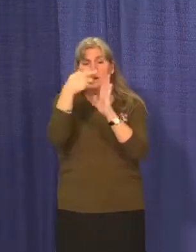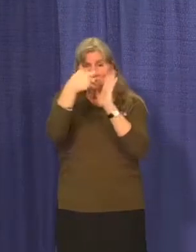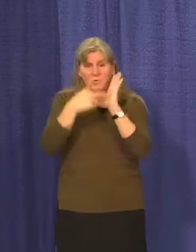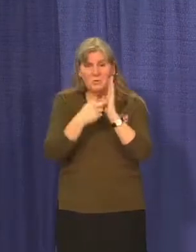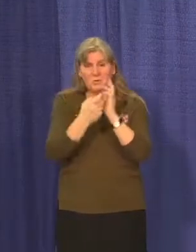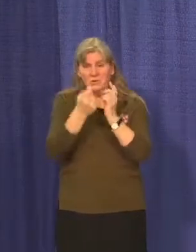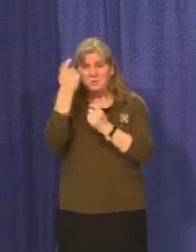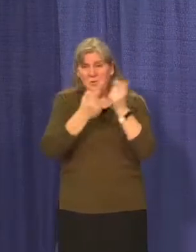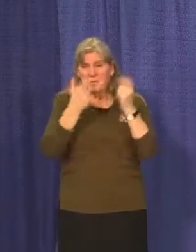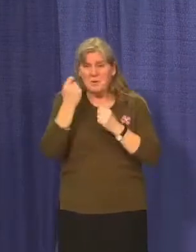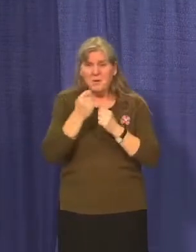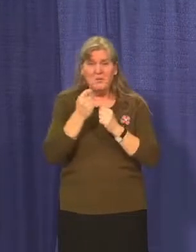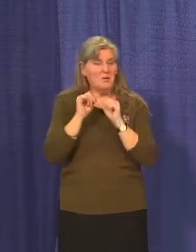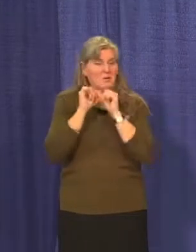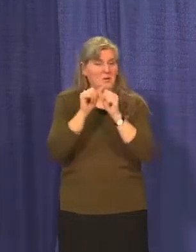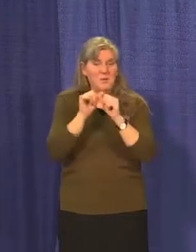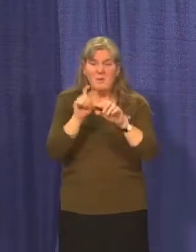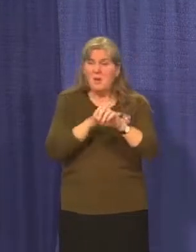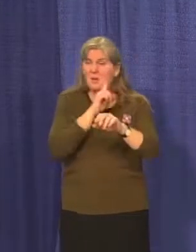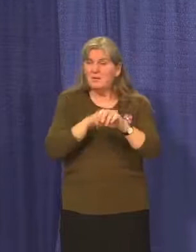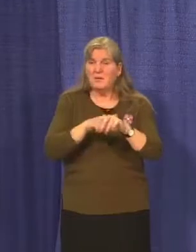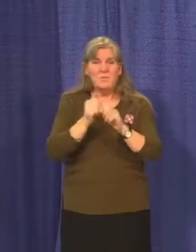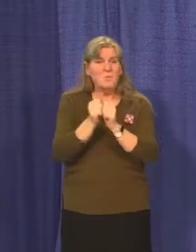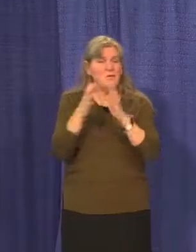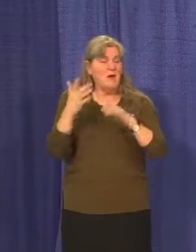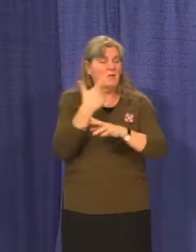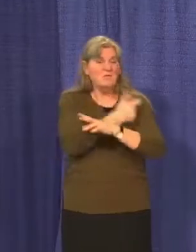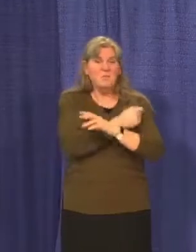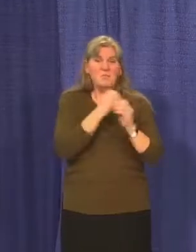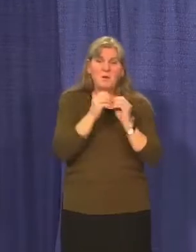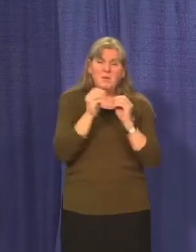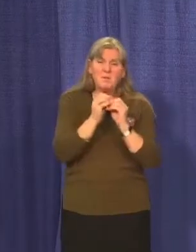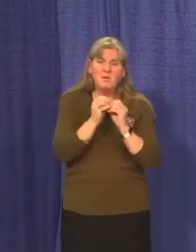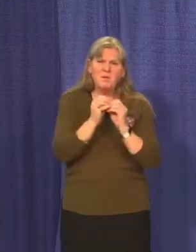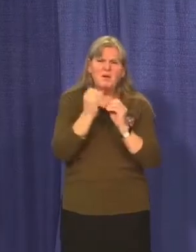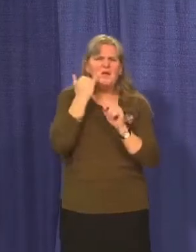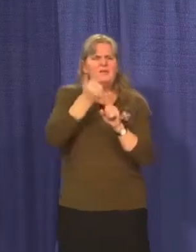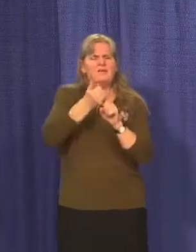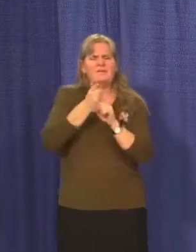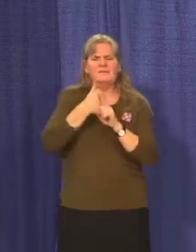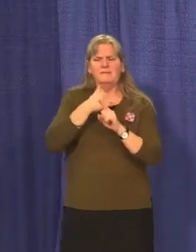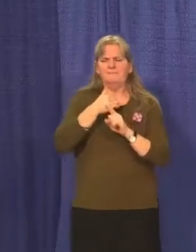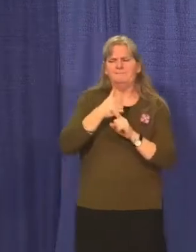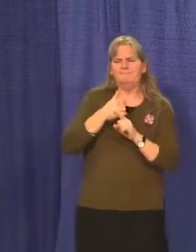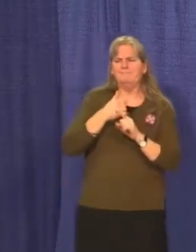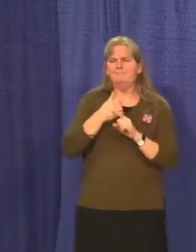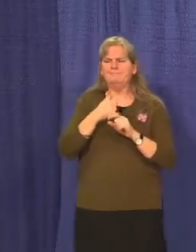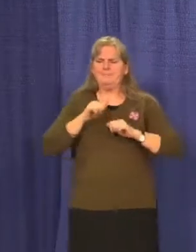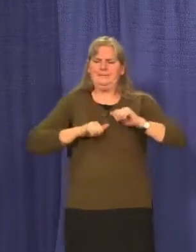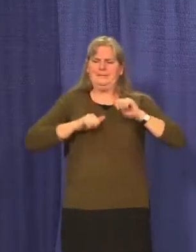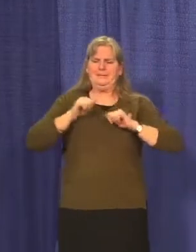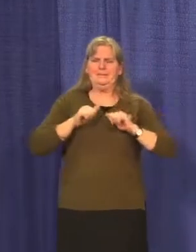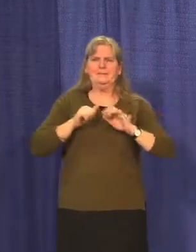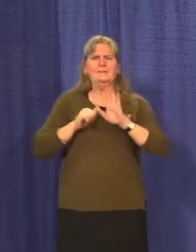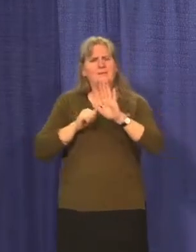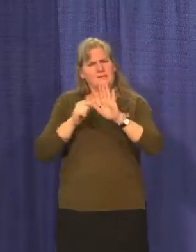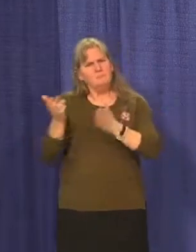health measures in place. If you're feeling unsure about receiving vaccines, please